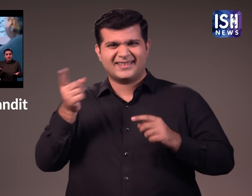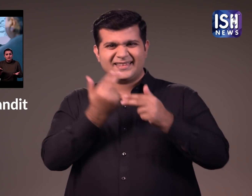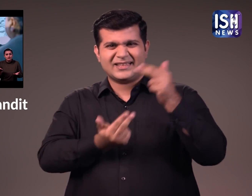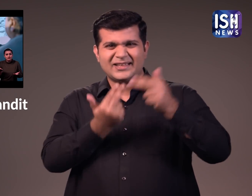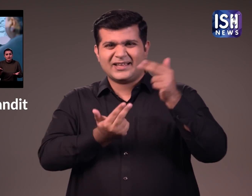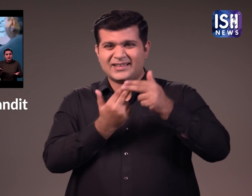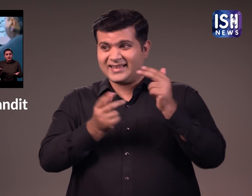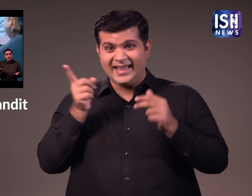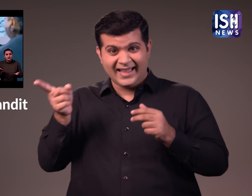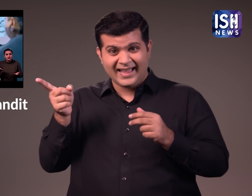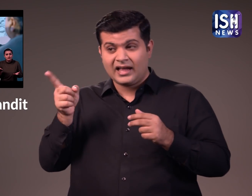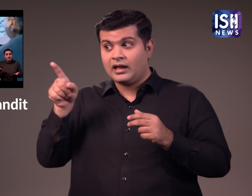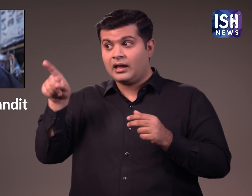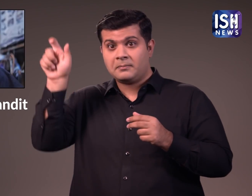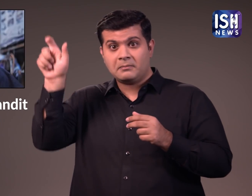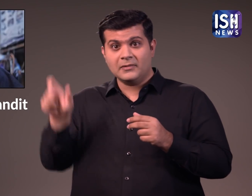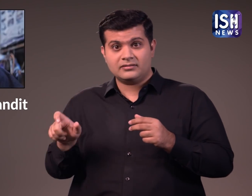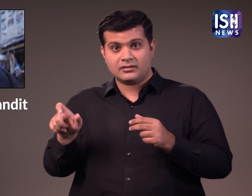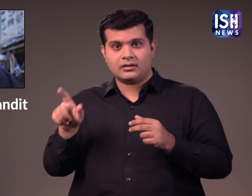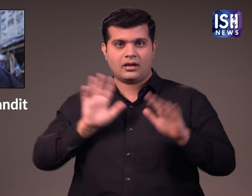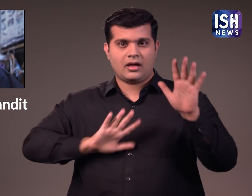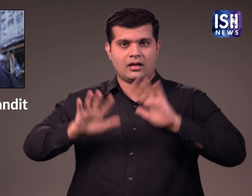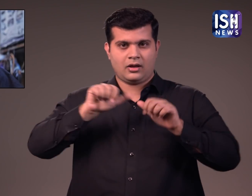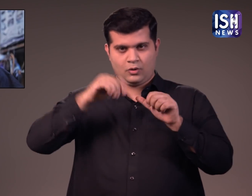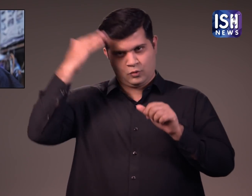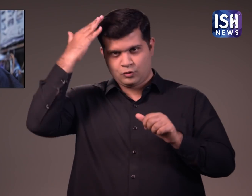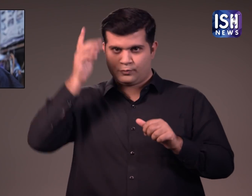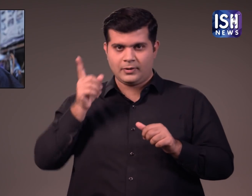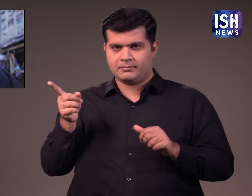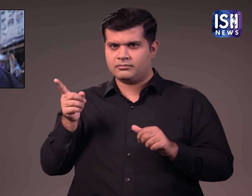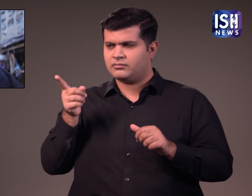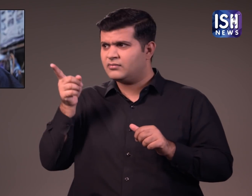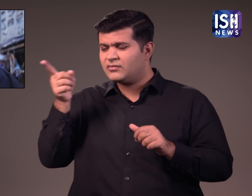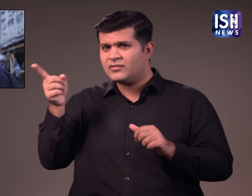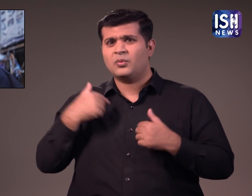The character of Pushkar Nath was played by Anupam Kher